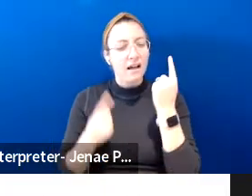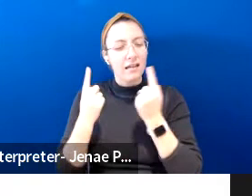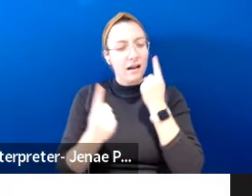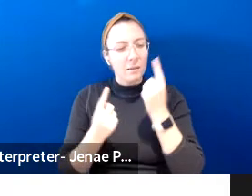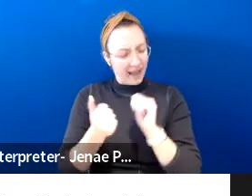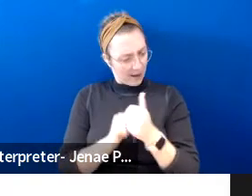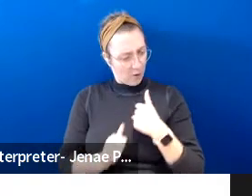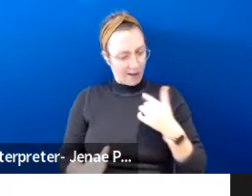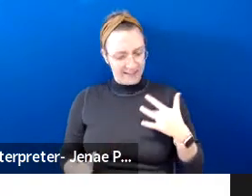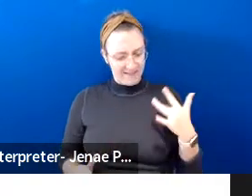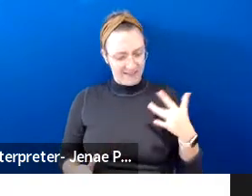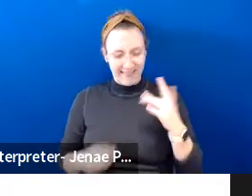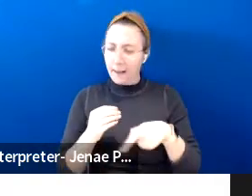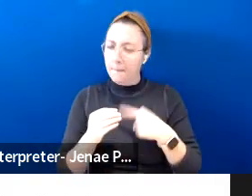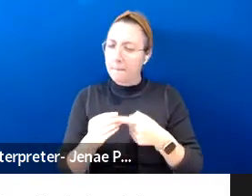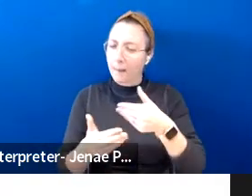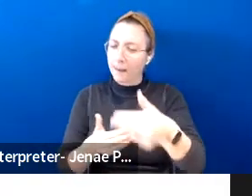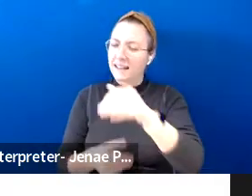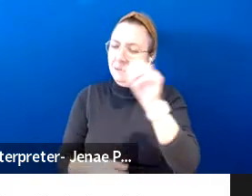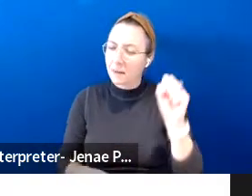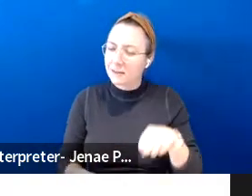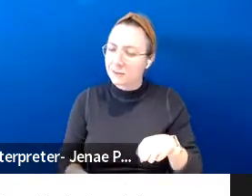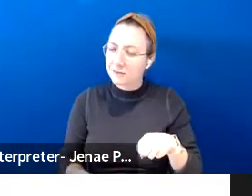about the next semester, how I was feeling about the New Year.